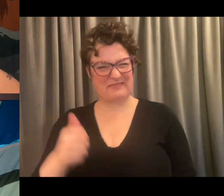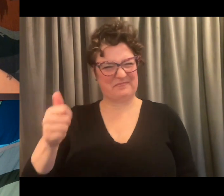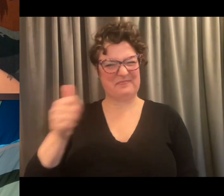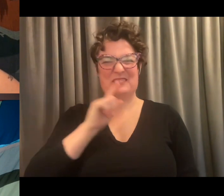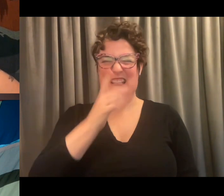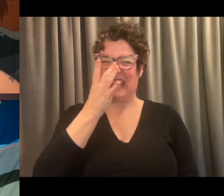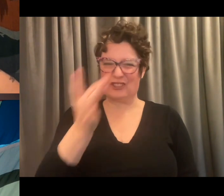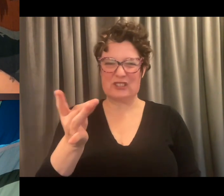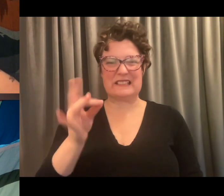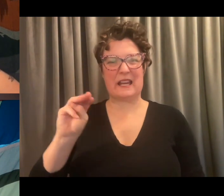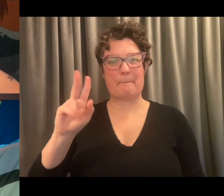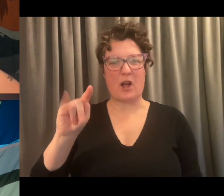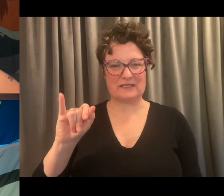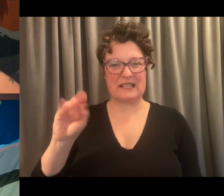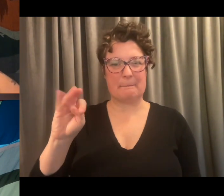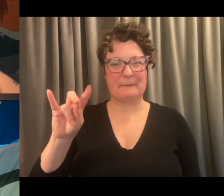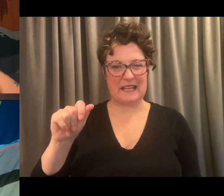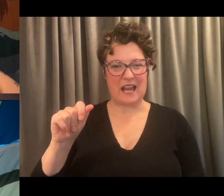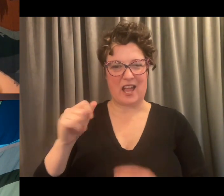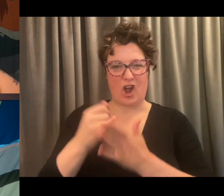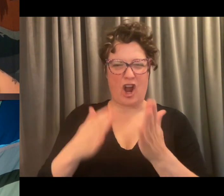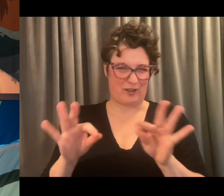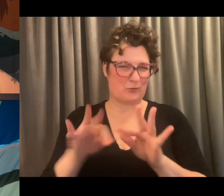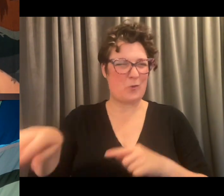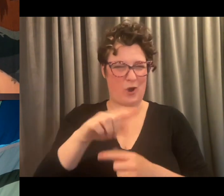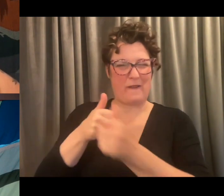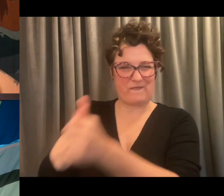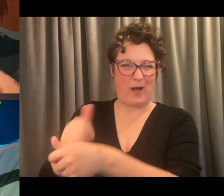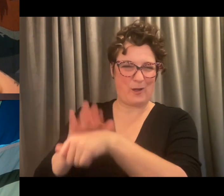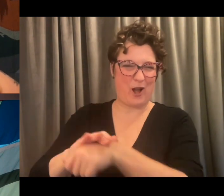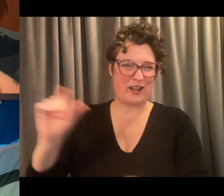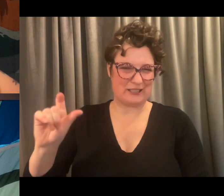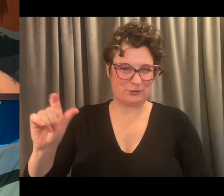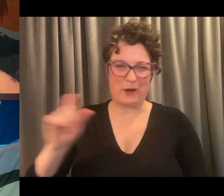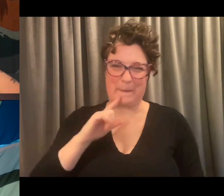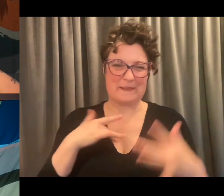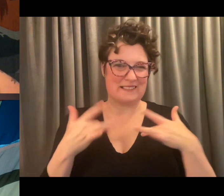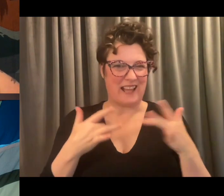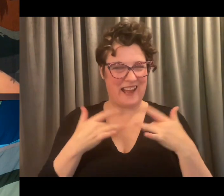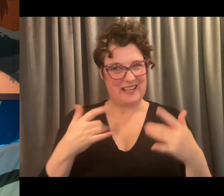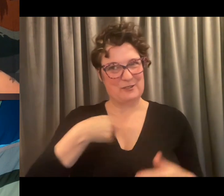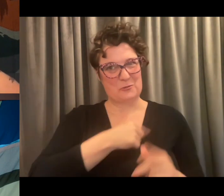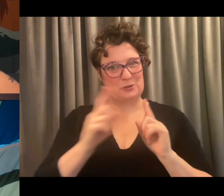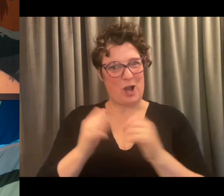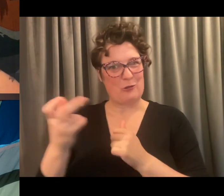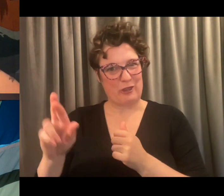She's a good follow on Instagram and I'm so excited we got to talk to her and include her in this project. Rebekah: Yeah, her piece is incredible.